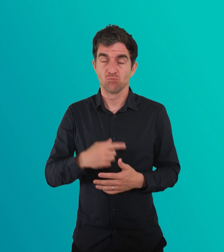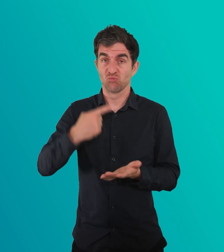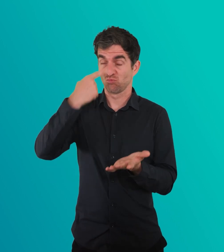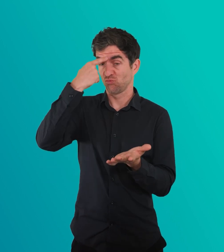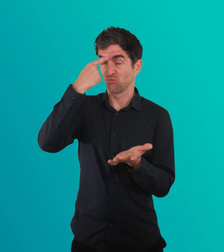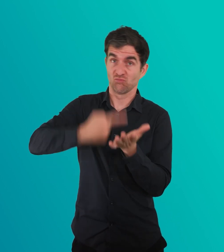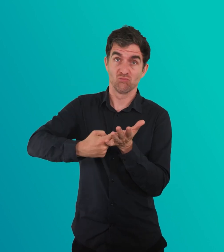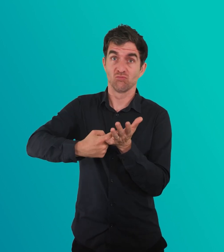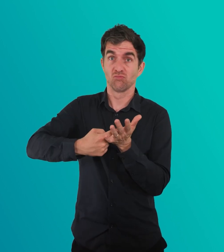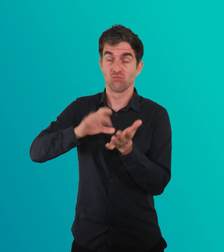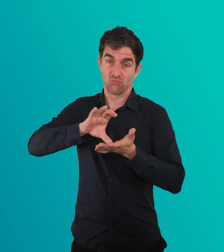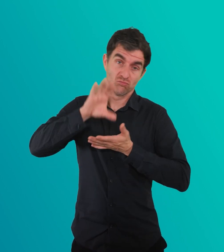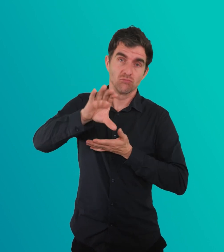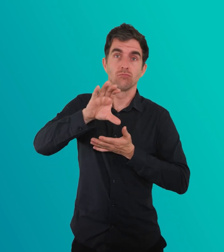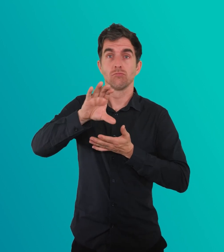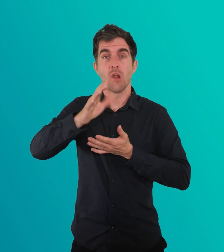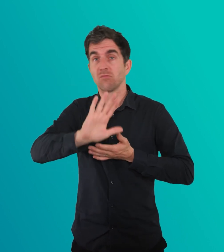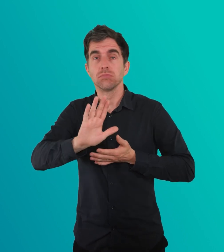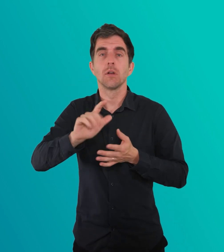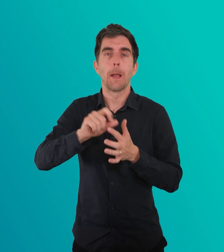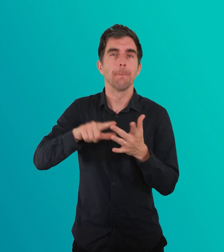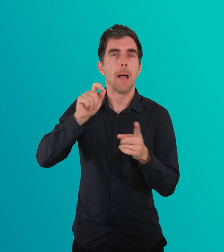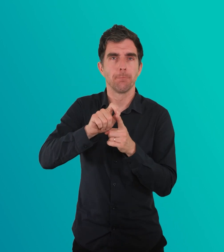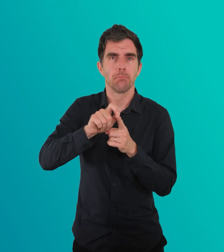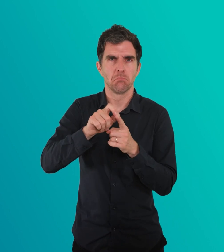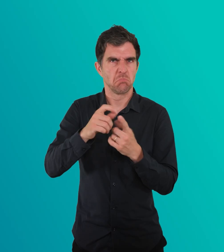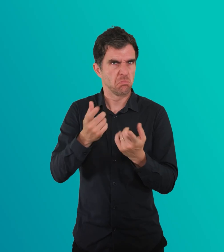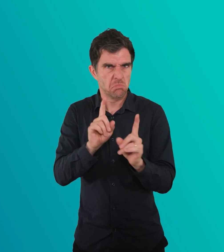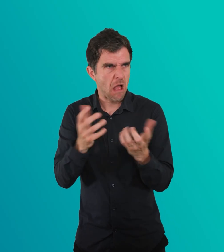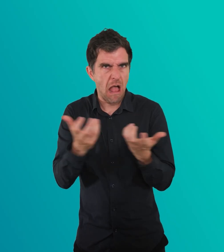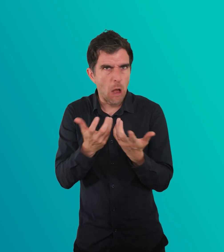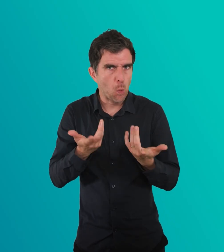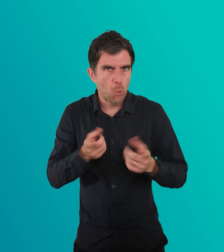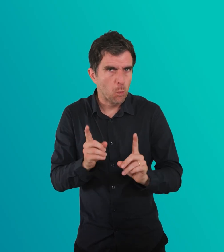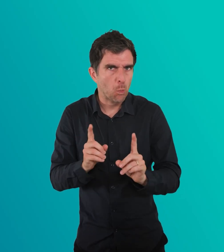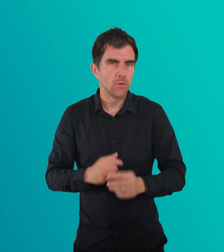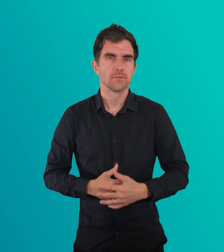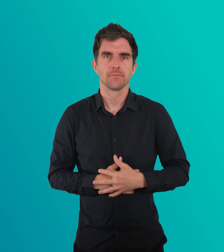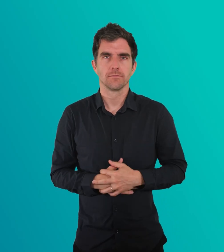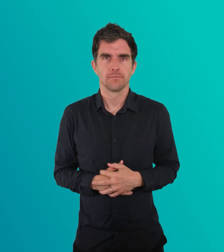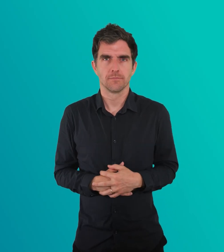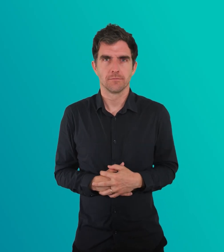How decisions are made about PIP